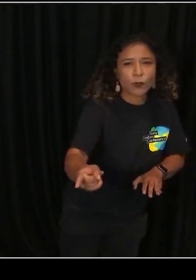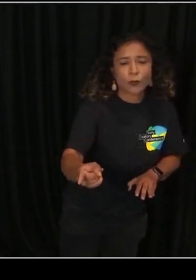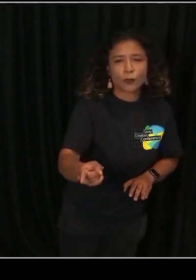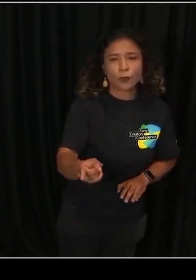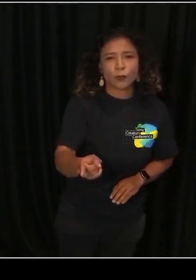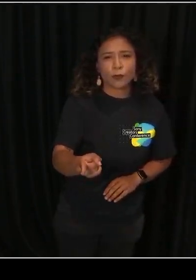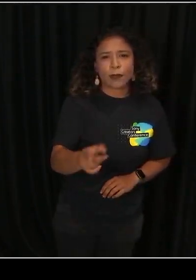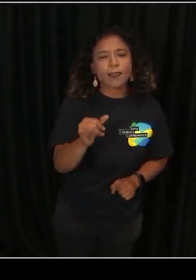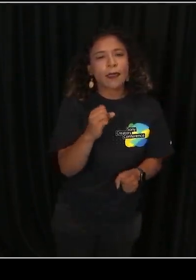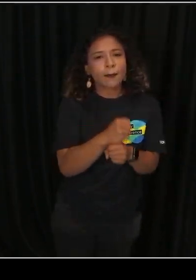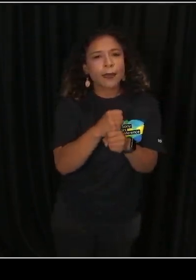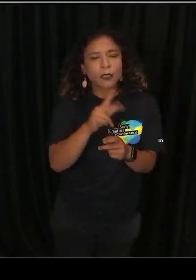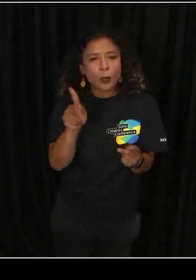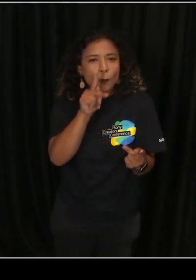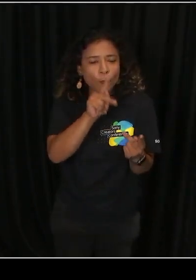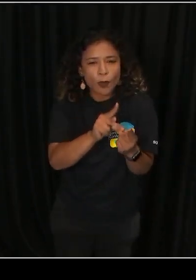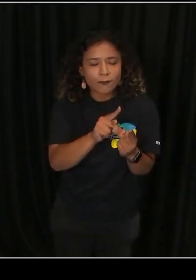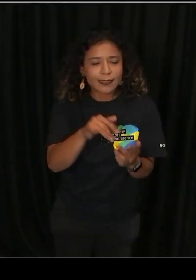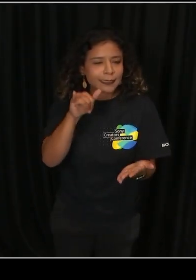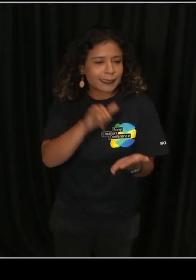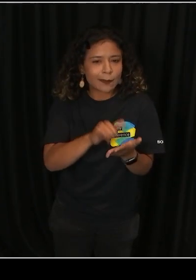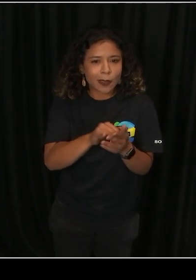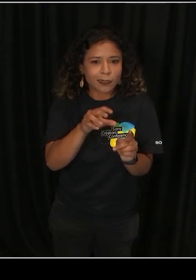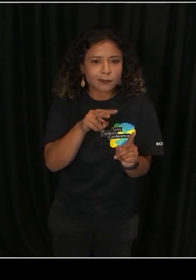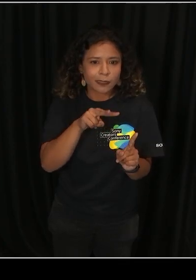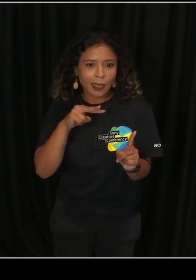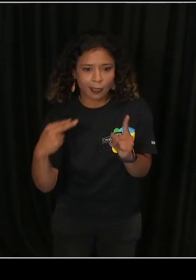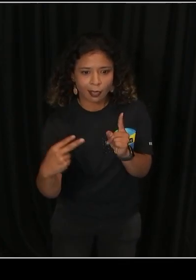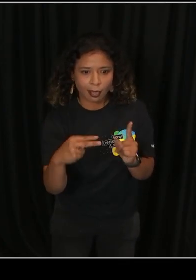So creating the perfect, impossible camera angle together with like things like the slow motion,